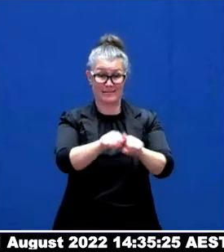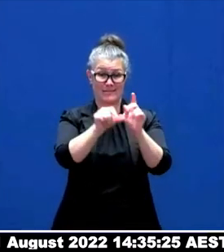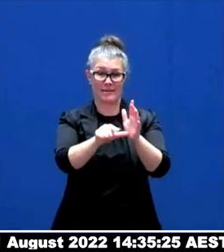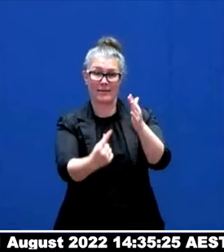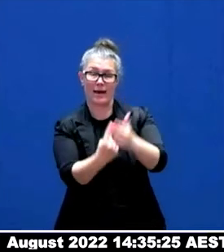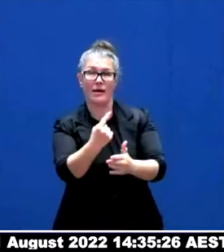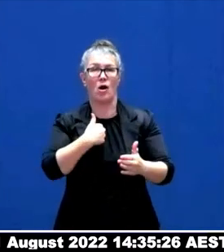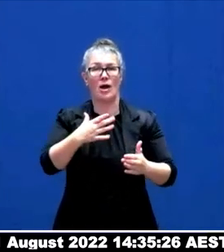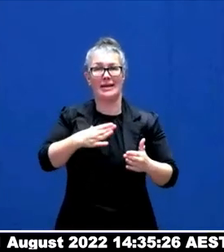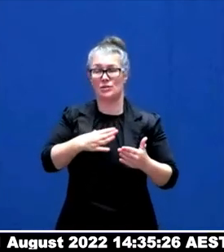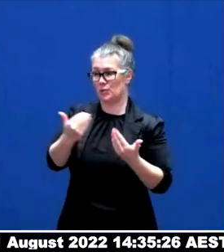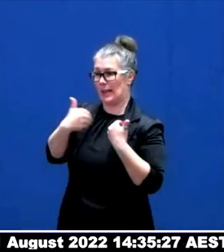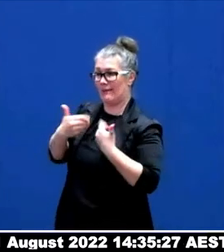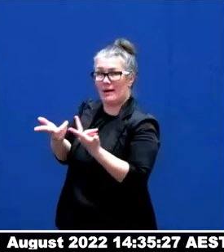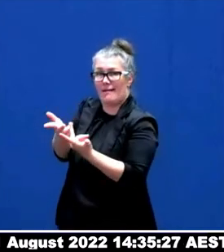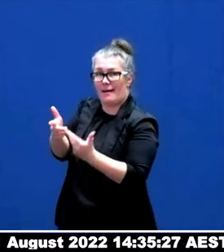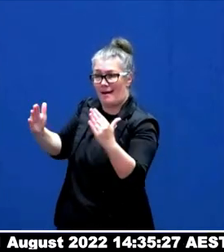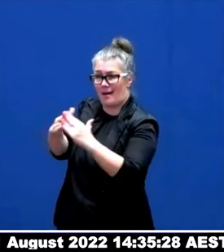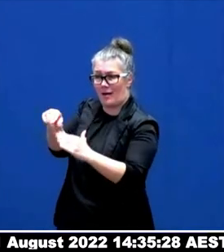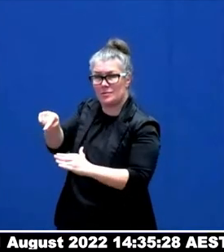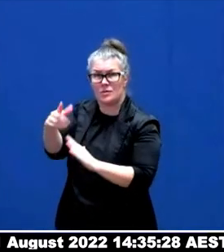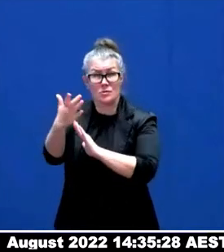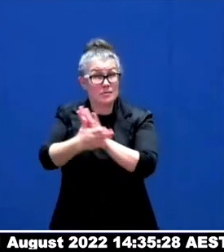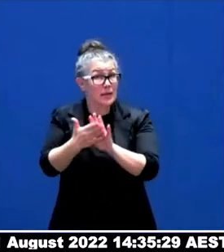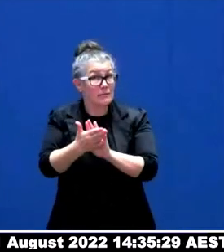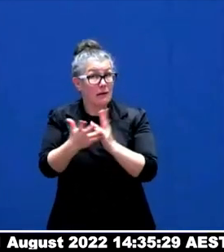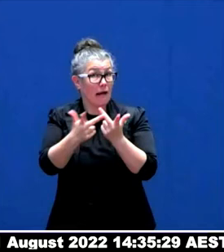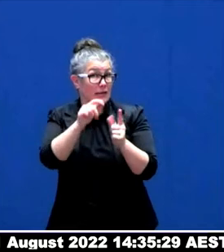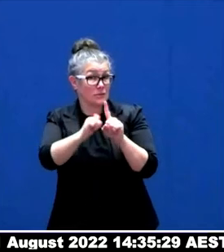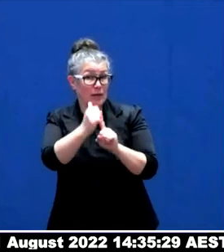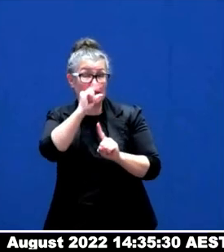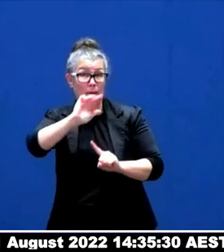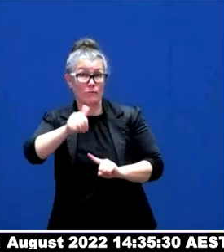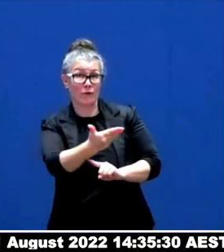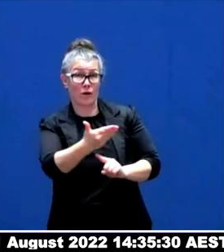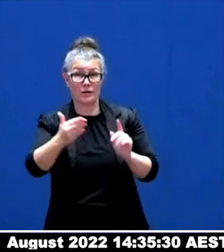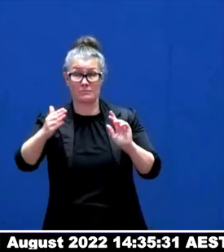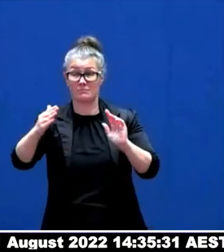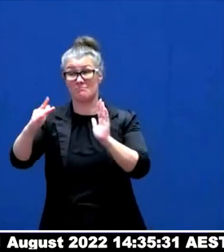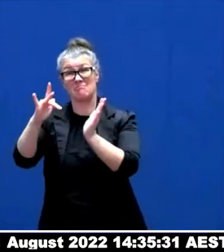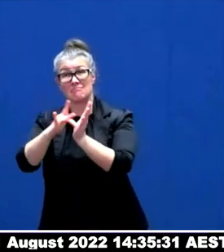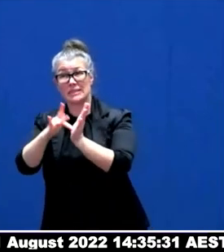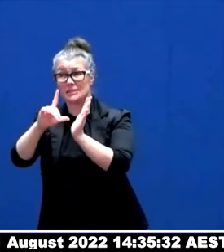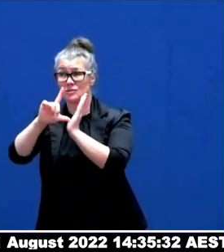Are you saying medium-term accommodation is available in other scenarios? Well, in times of disasters.